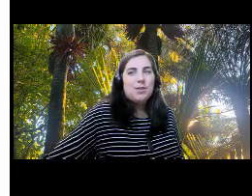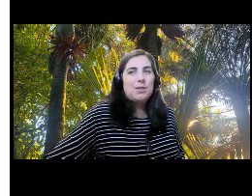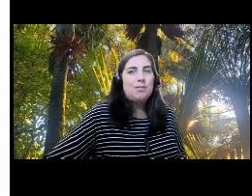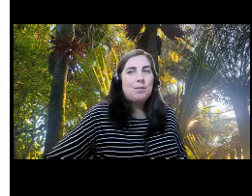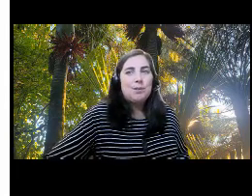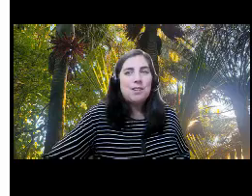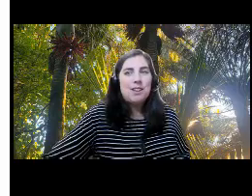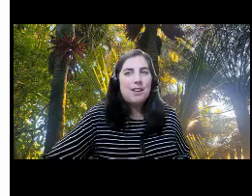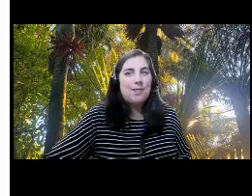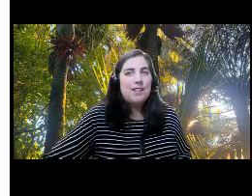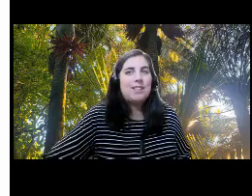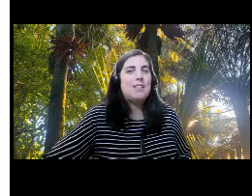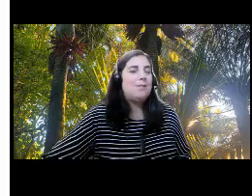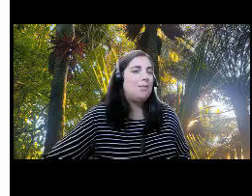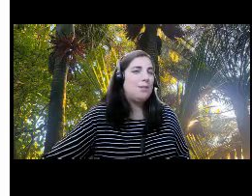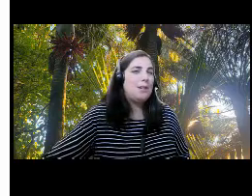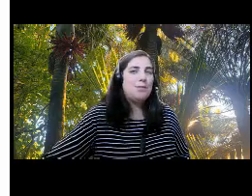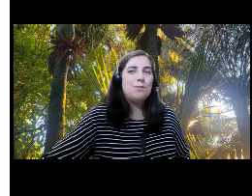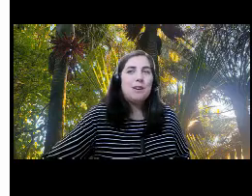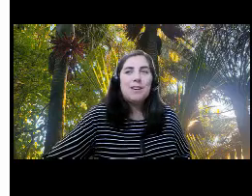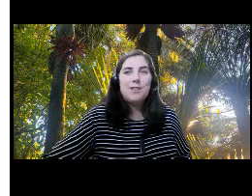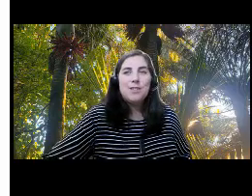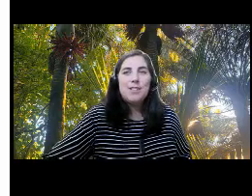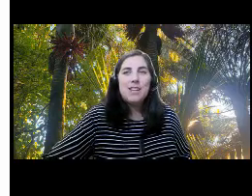to support their efforts in building more biodiversity?